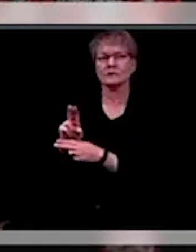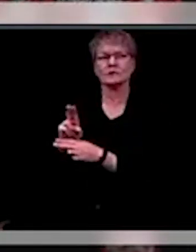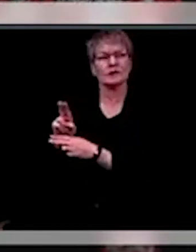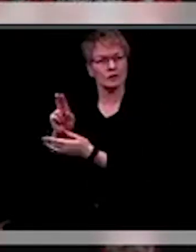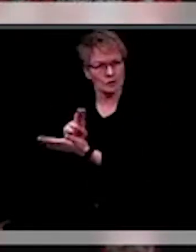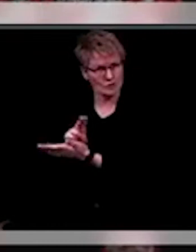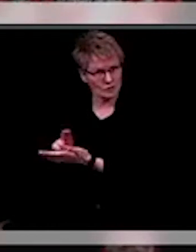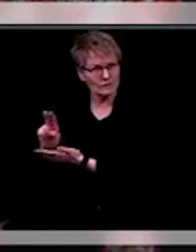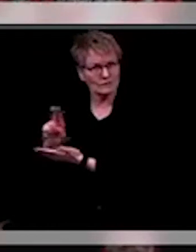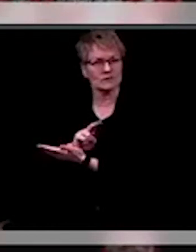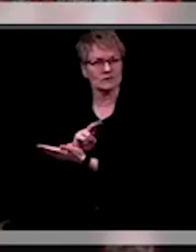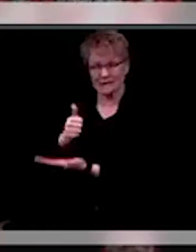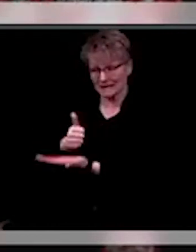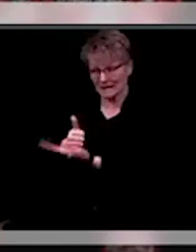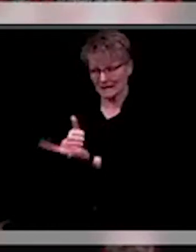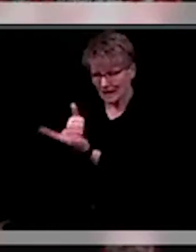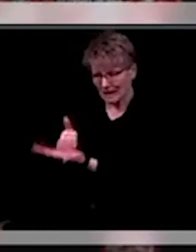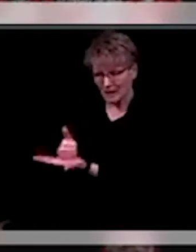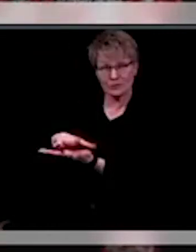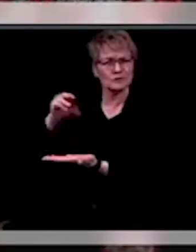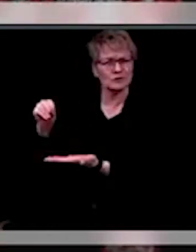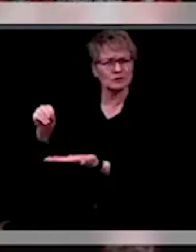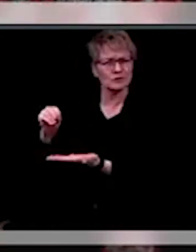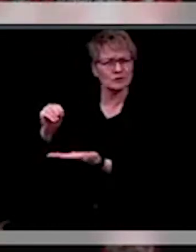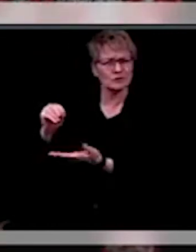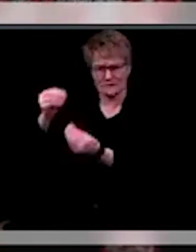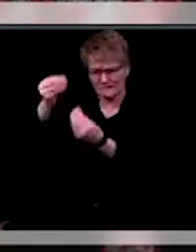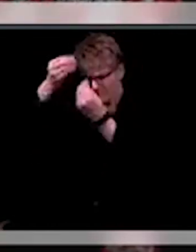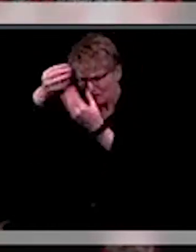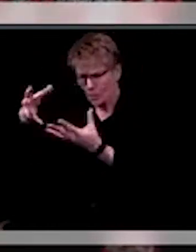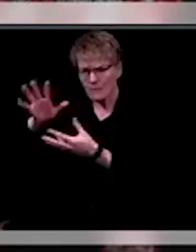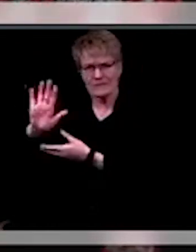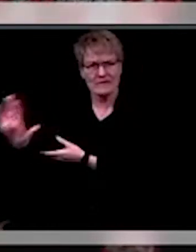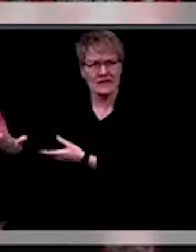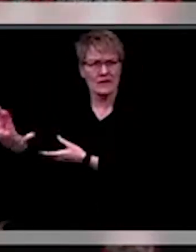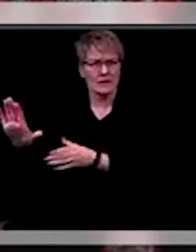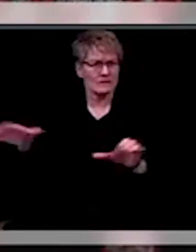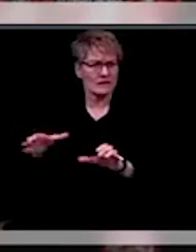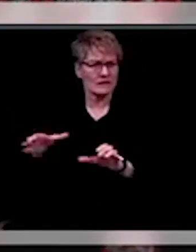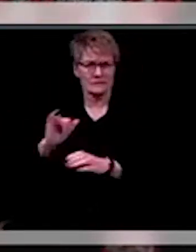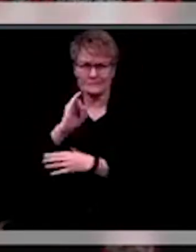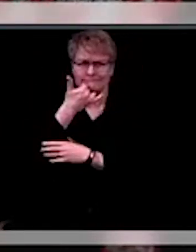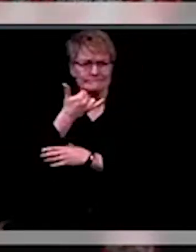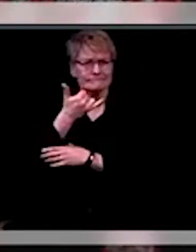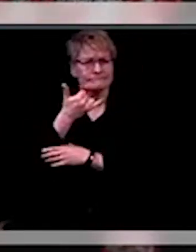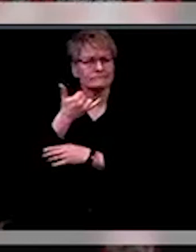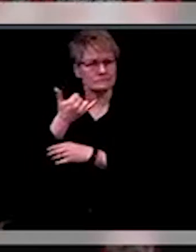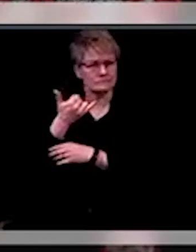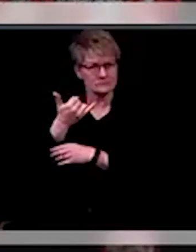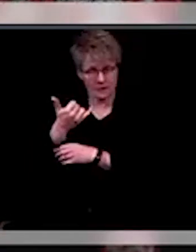behavior by some disciplinary measures. They also suspended all their in-person